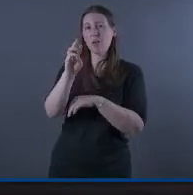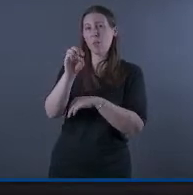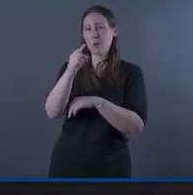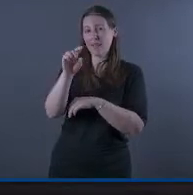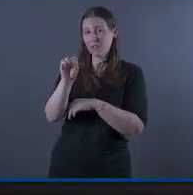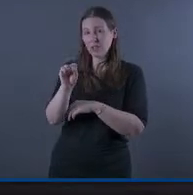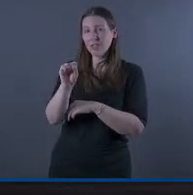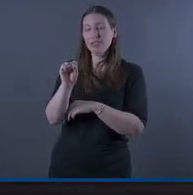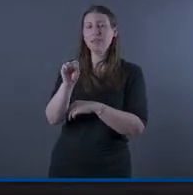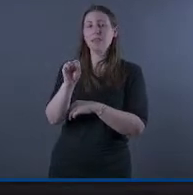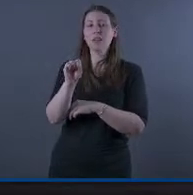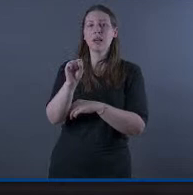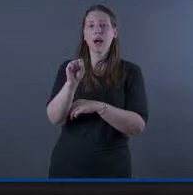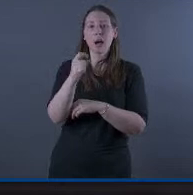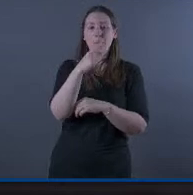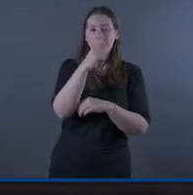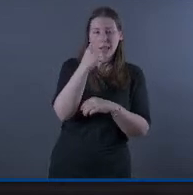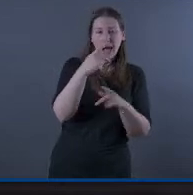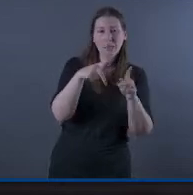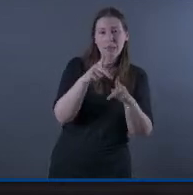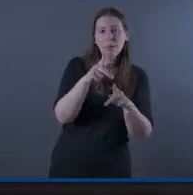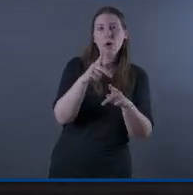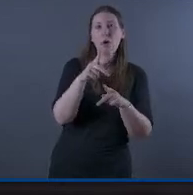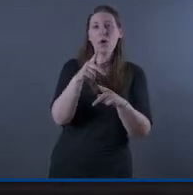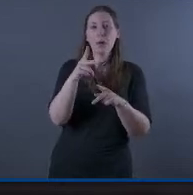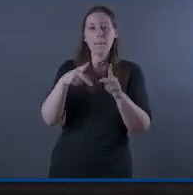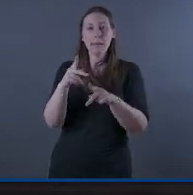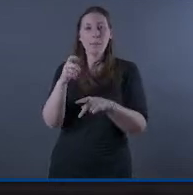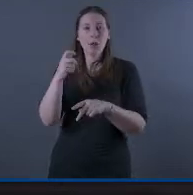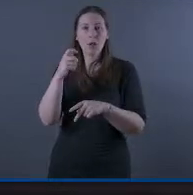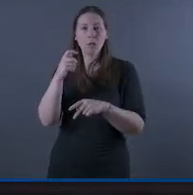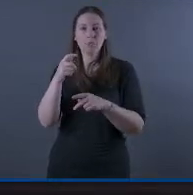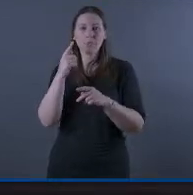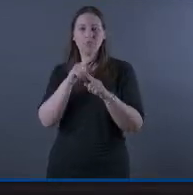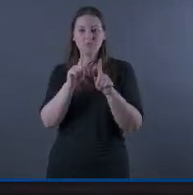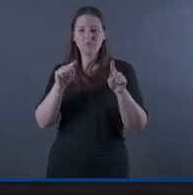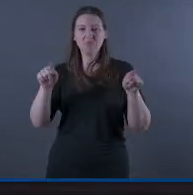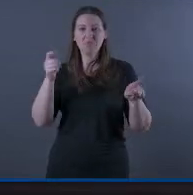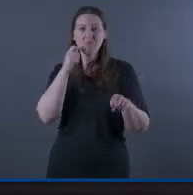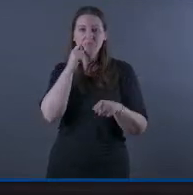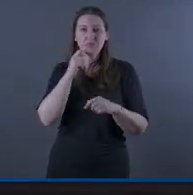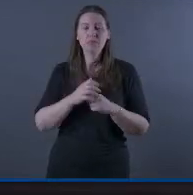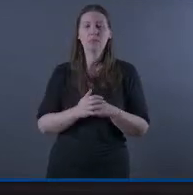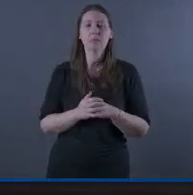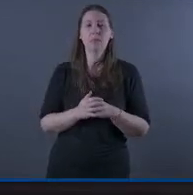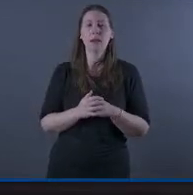and beginning March 17th, and for this coming weekend clinic where we're reaching out and doing targeted outreach